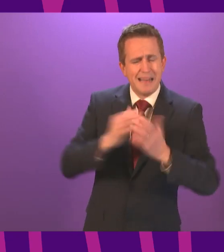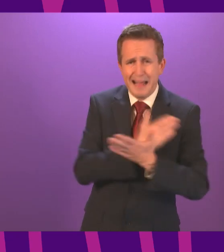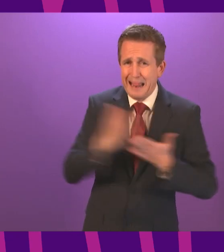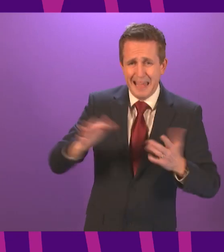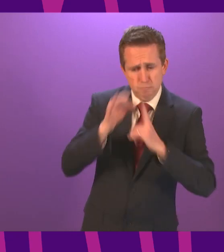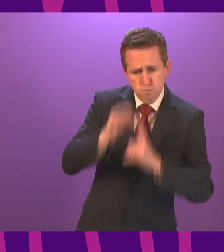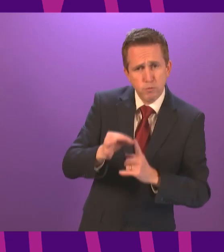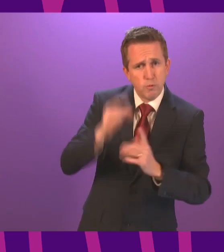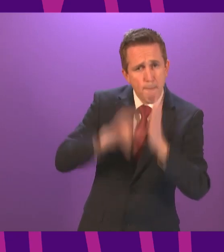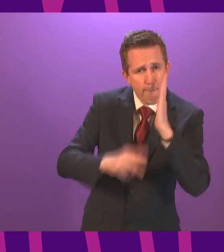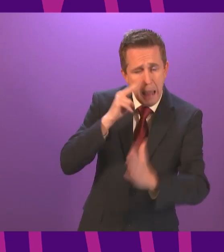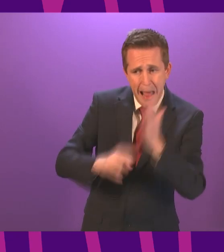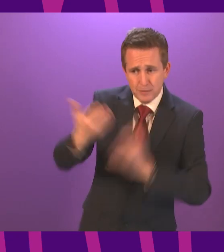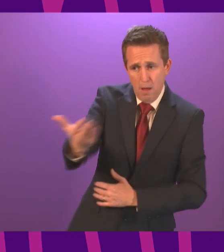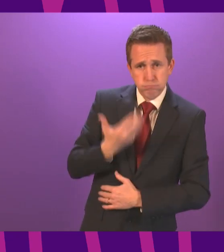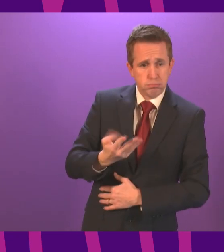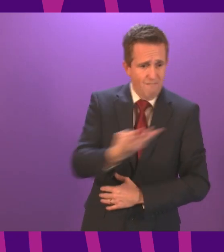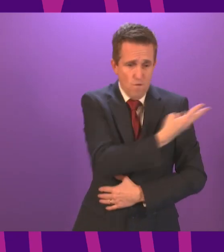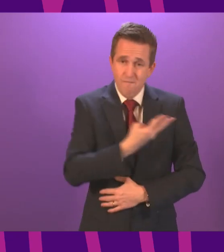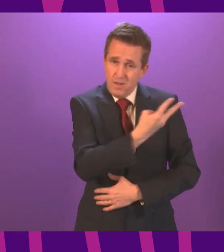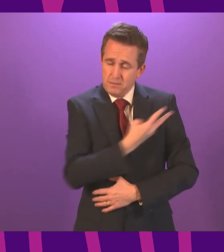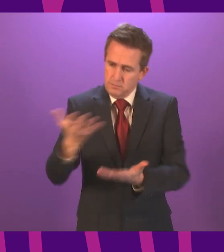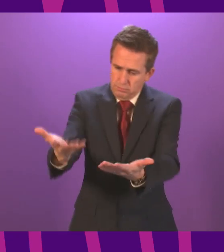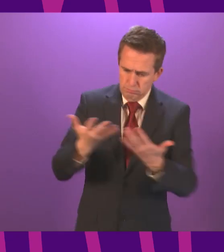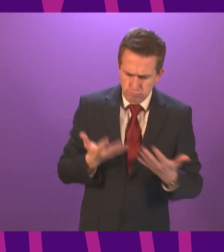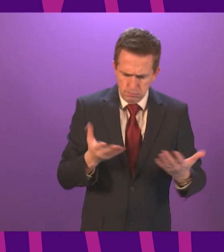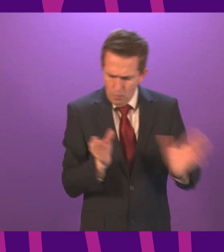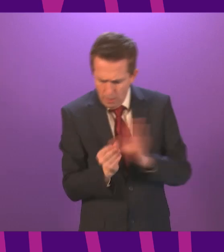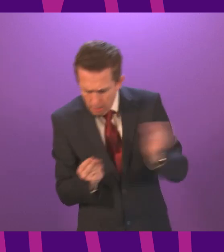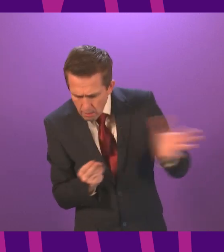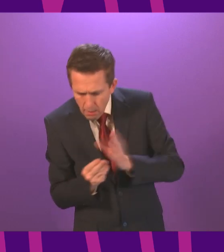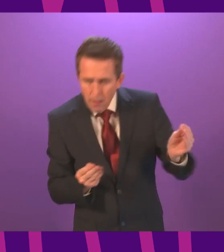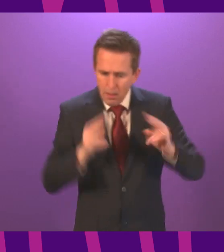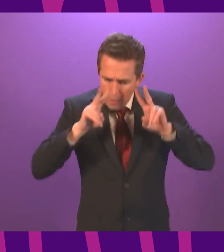hope, announce the detail of in the coming days—although, obviously, we need to wait